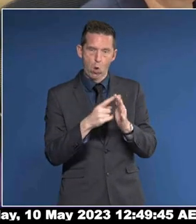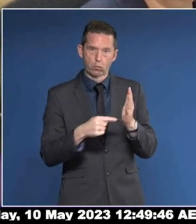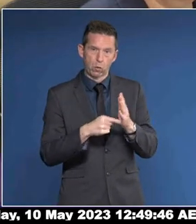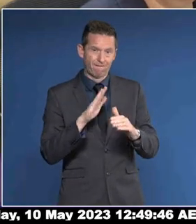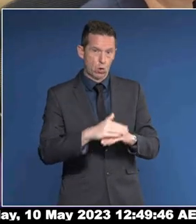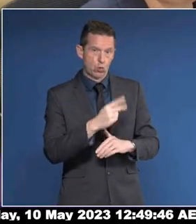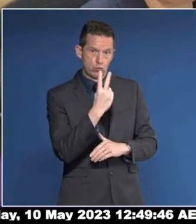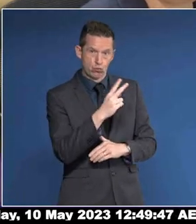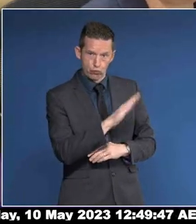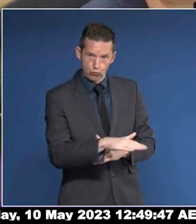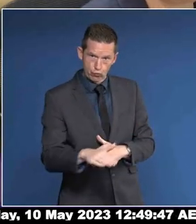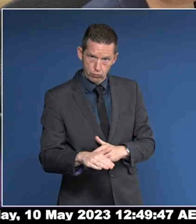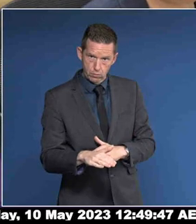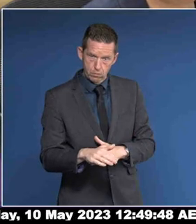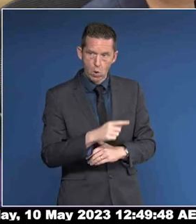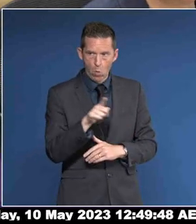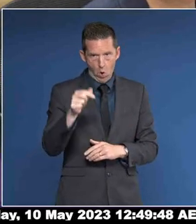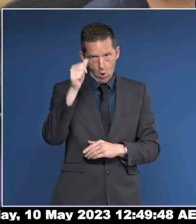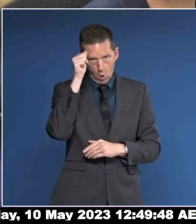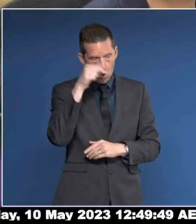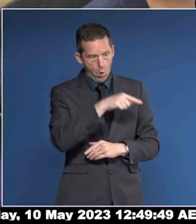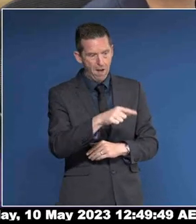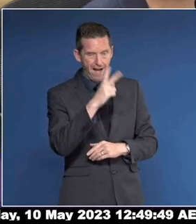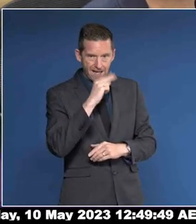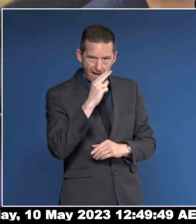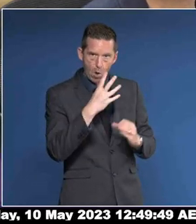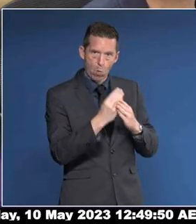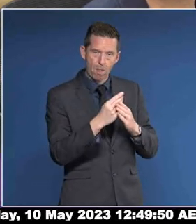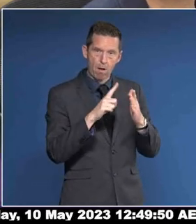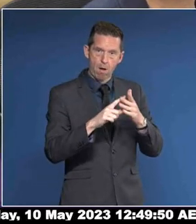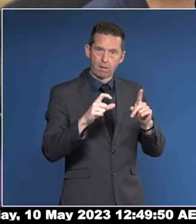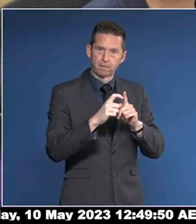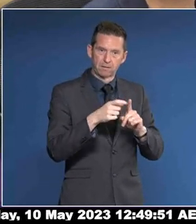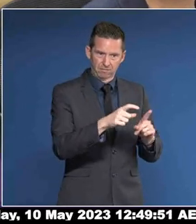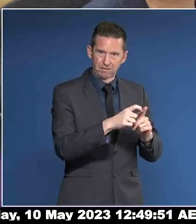identified as young people with intellectual disability, you would expect your police